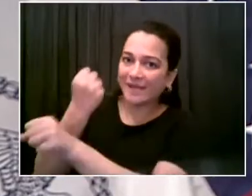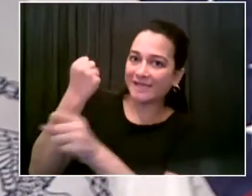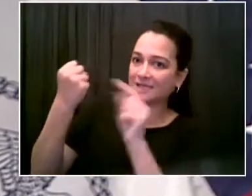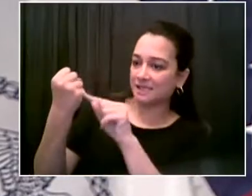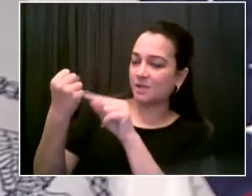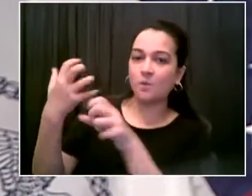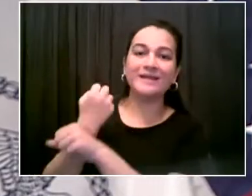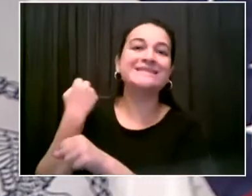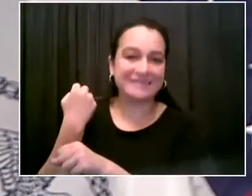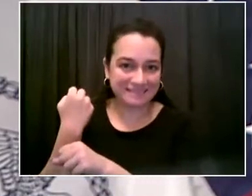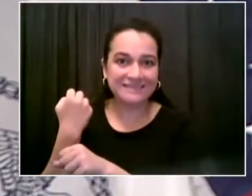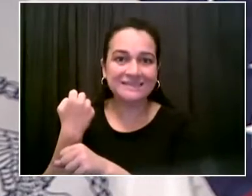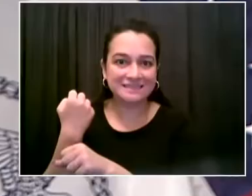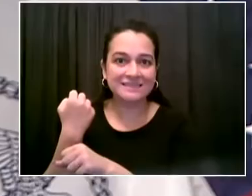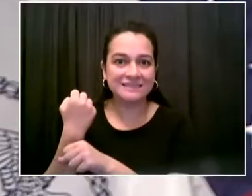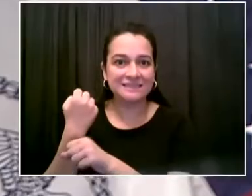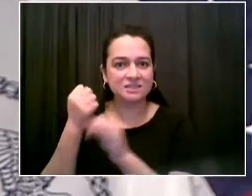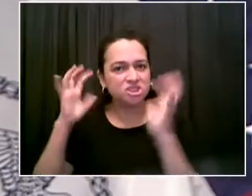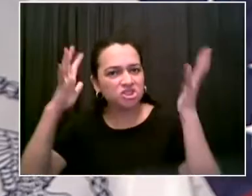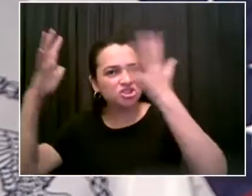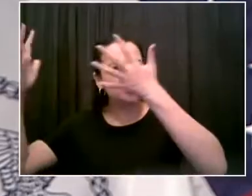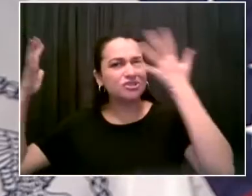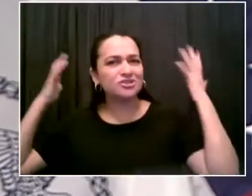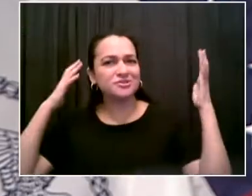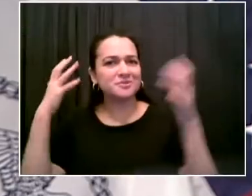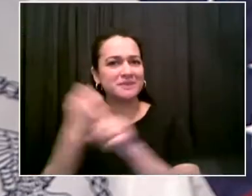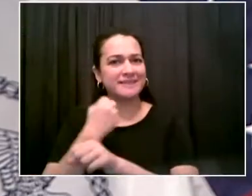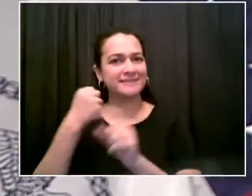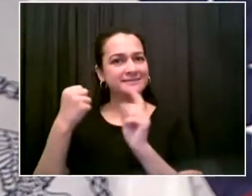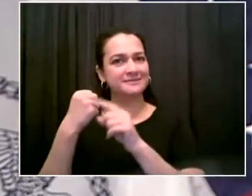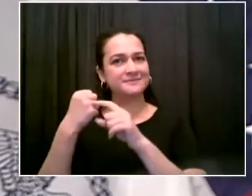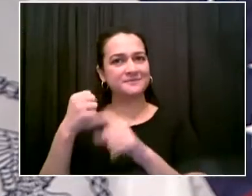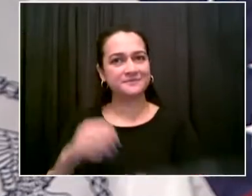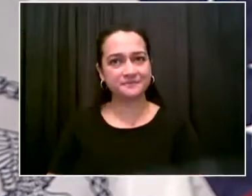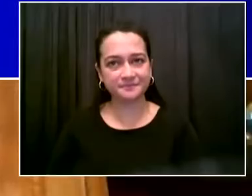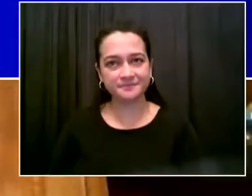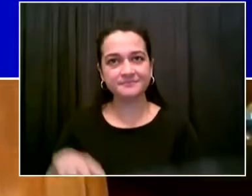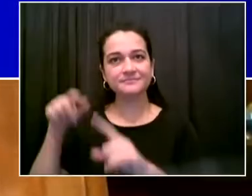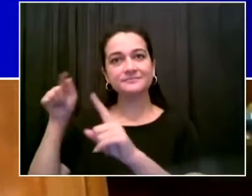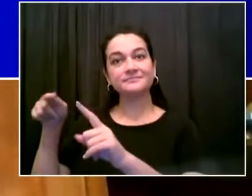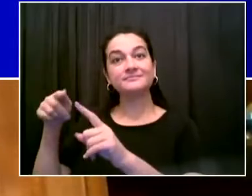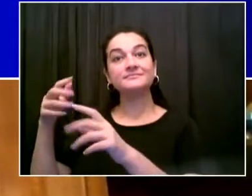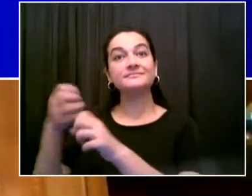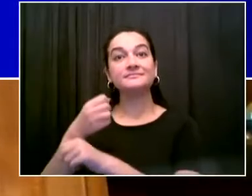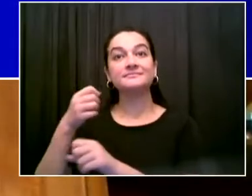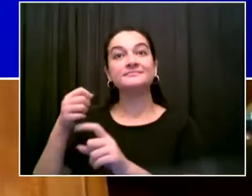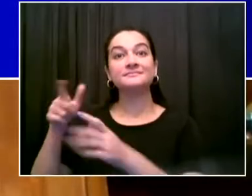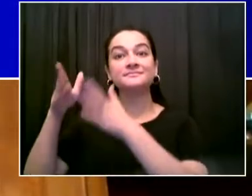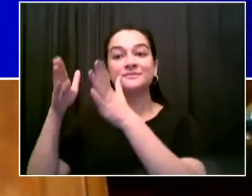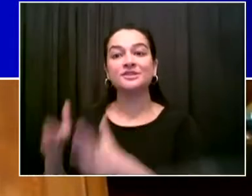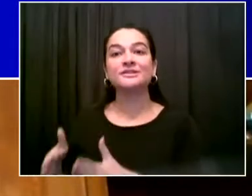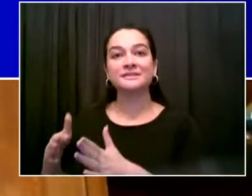YOUR MIND WHEN YOU GET THE SHOT. NOW WE BRING YOU THE MAN WHO MADE THAT SHOT,